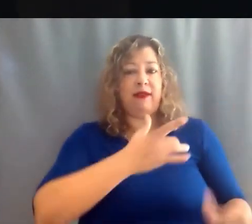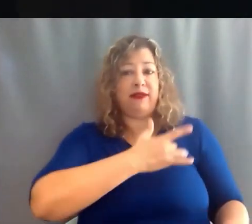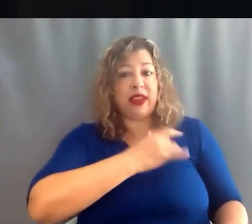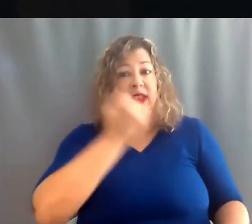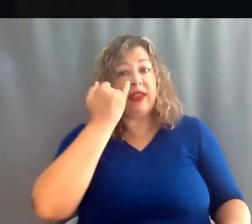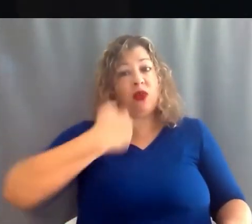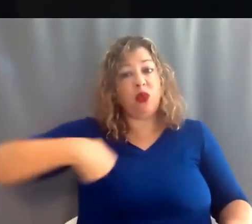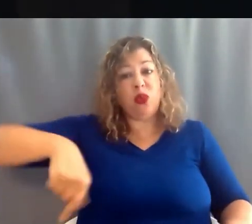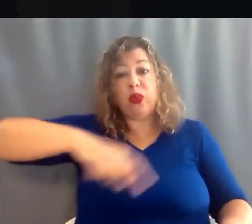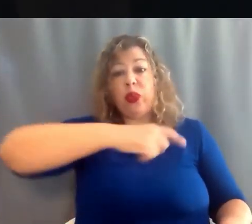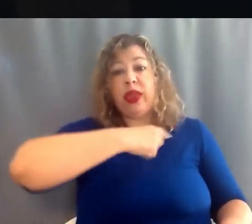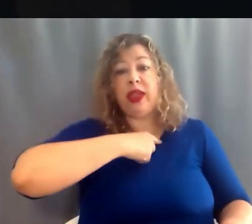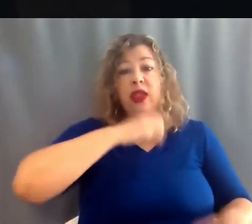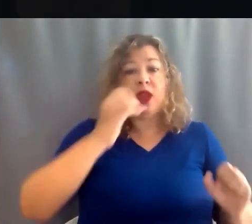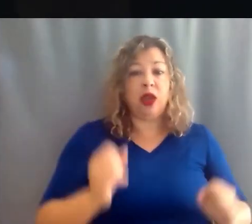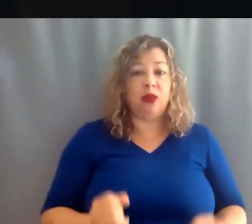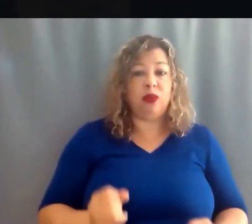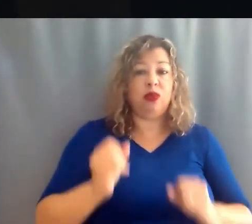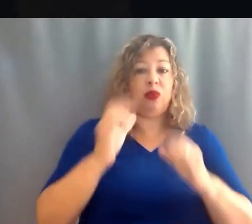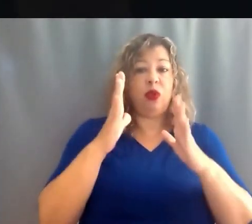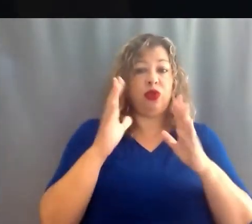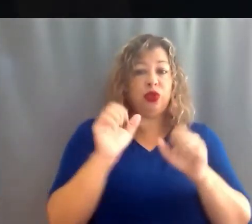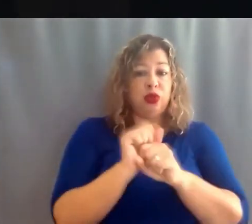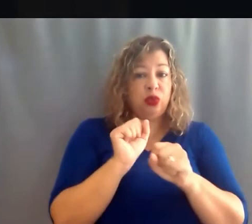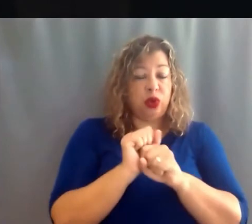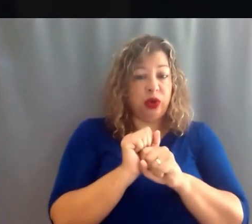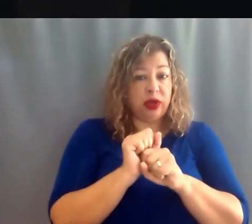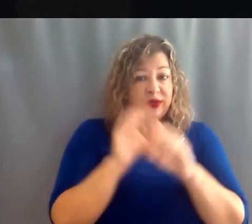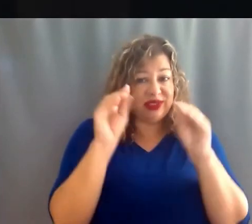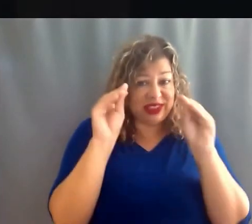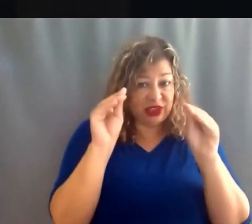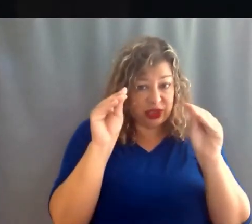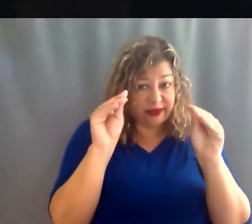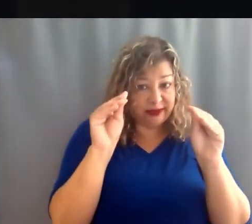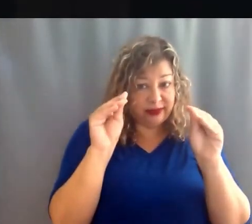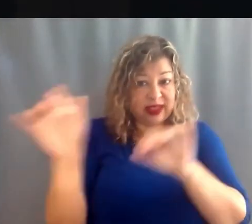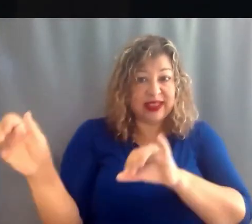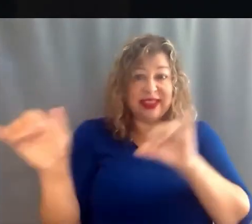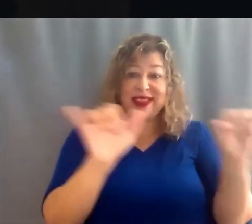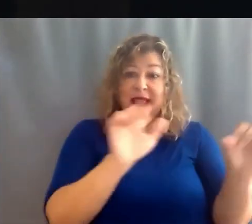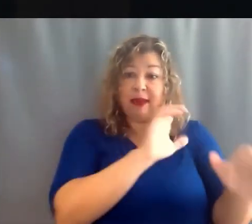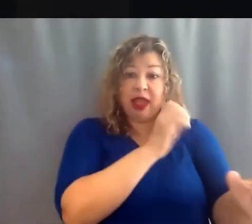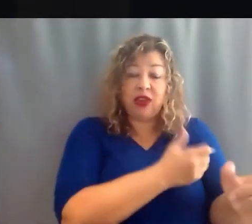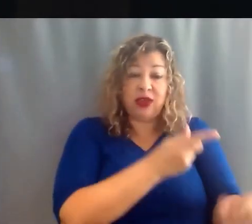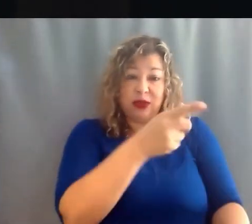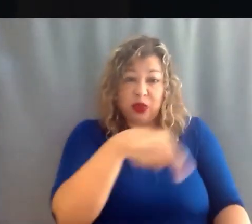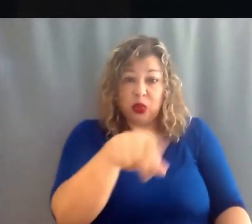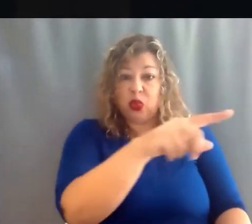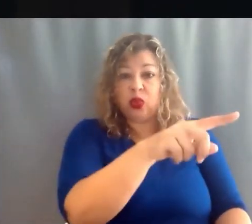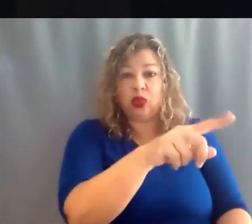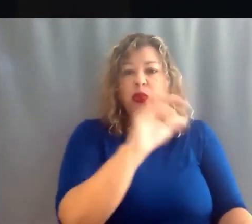work of teaching with the same kind of energy you do, we could change the world. So in my last 20 seconds.